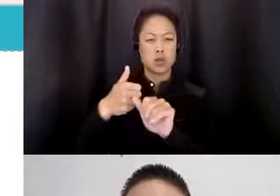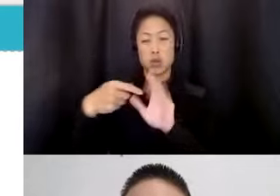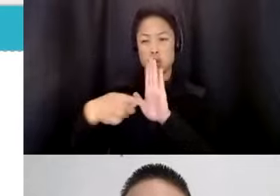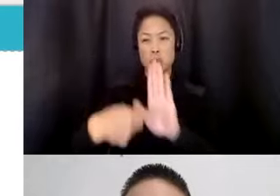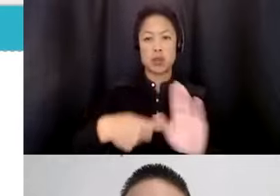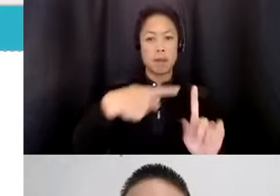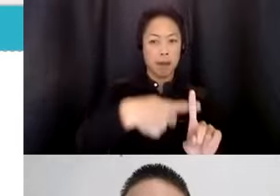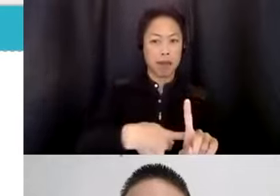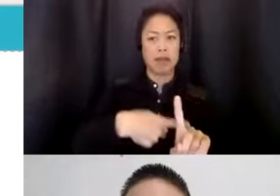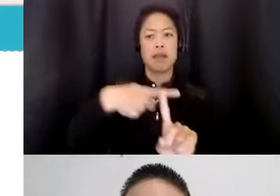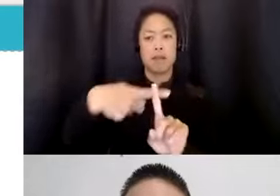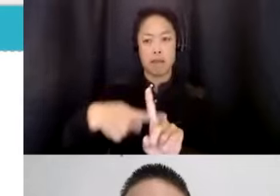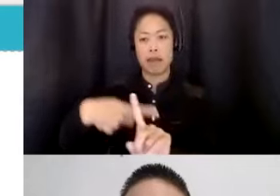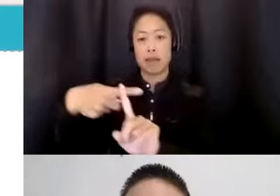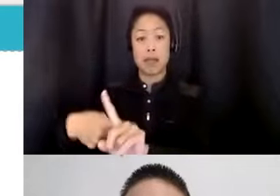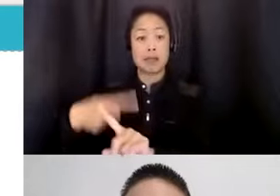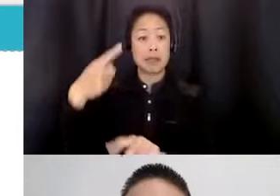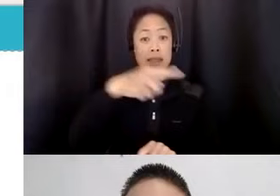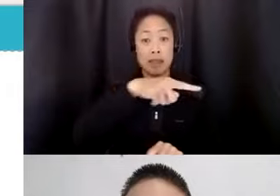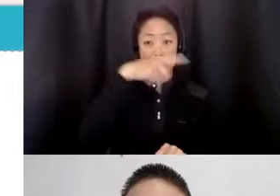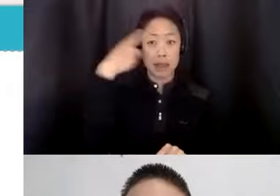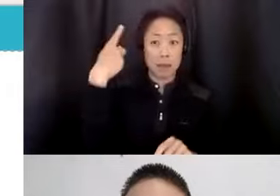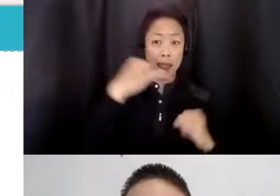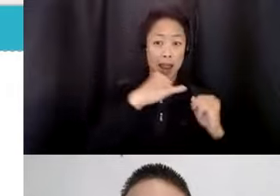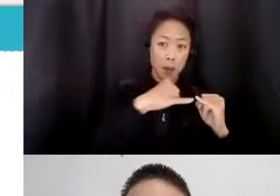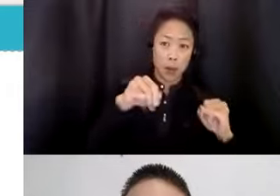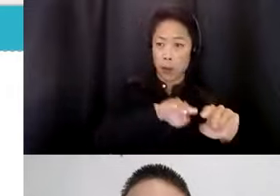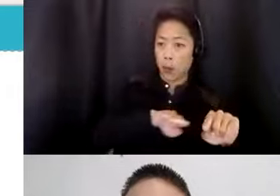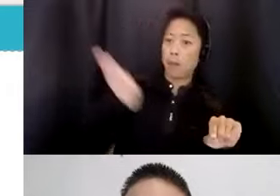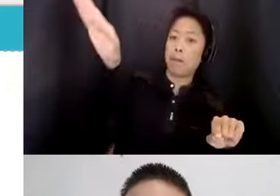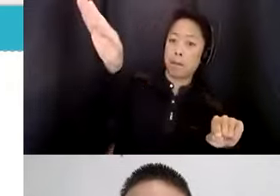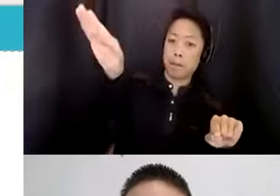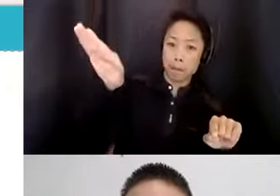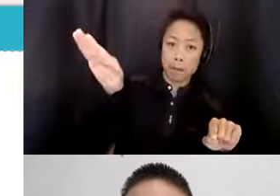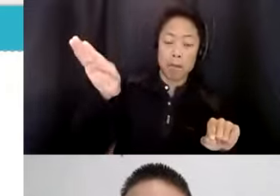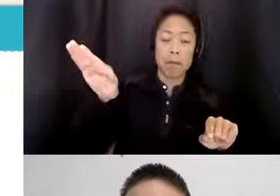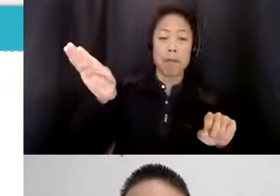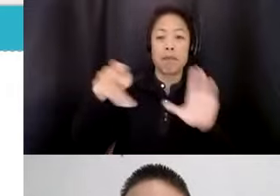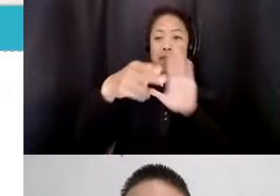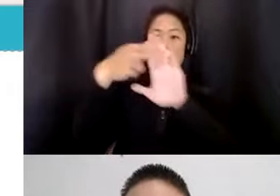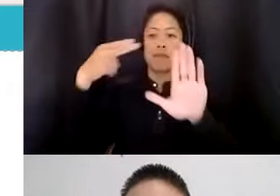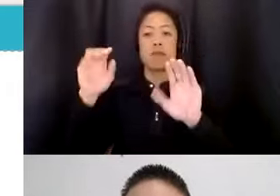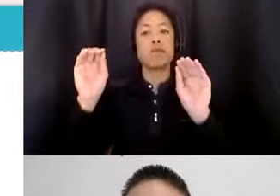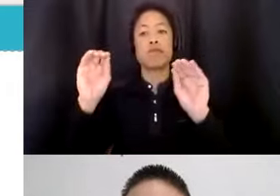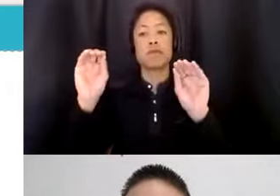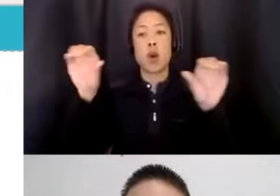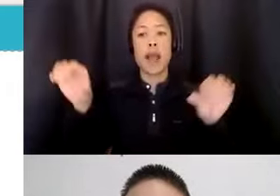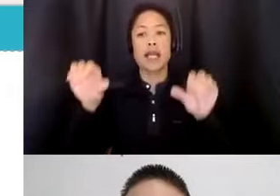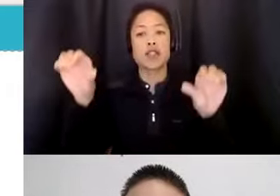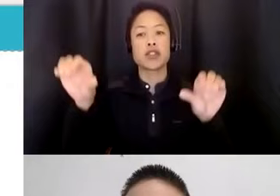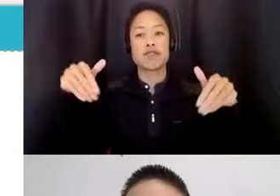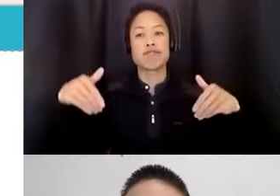This black line that shoots up is labeled, "No Action" and it means that